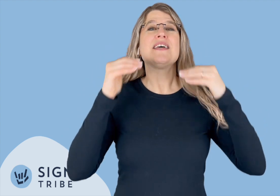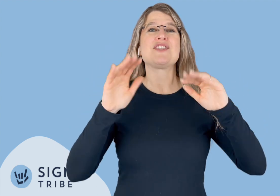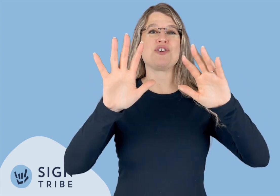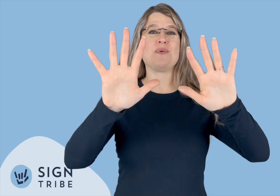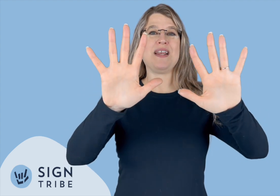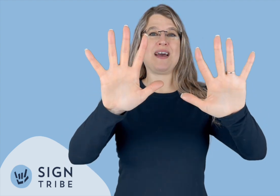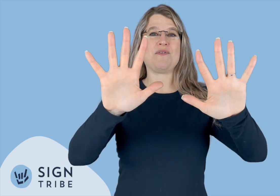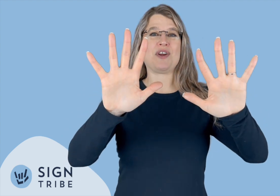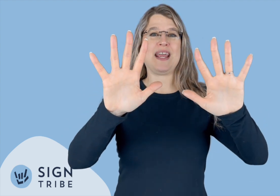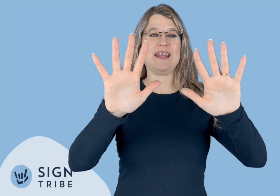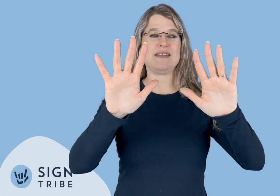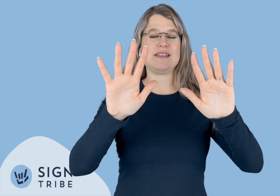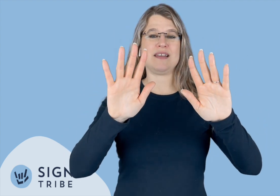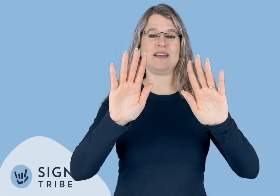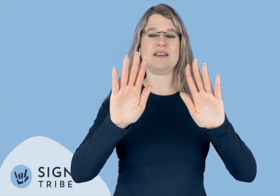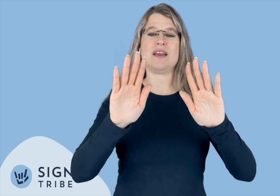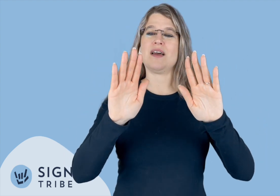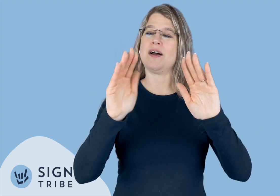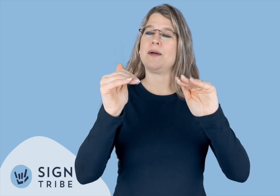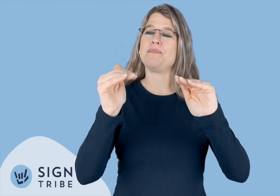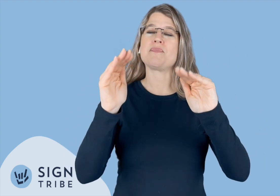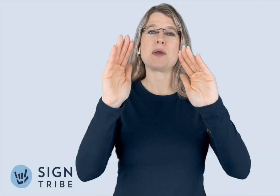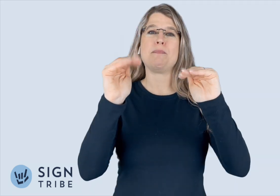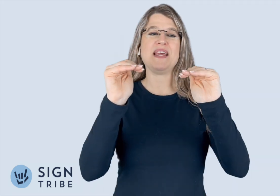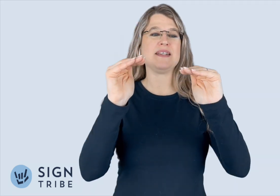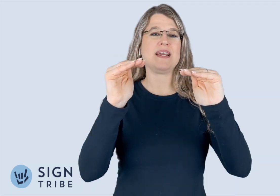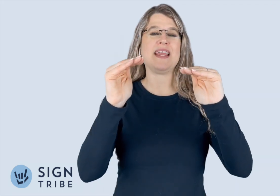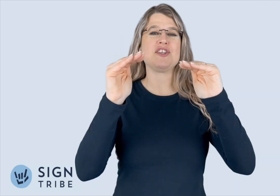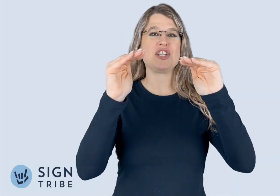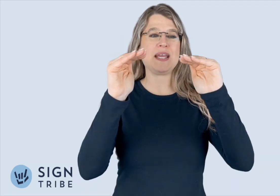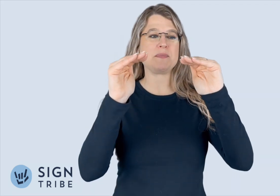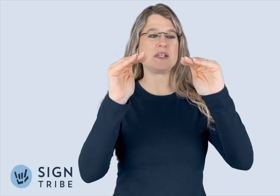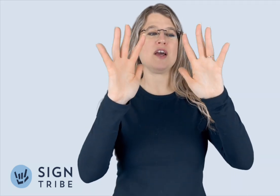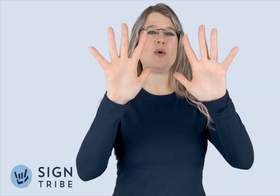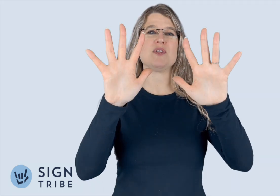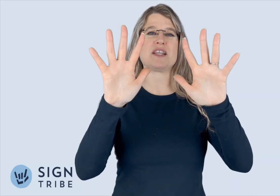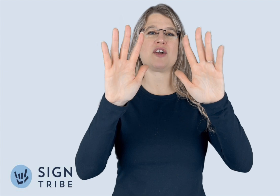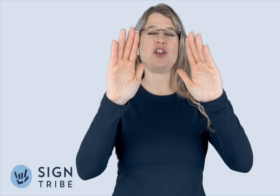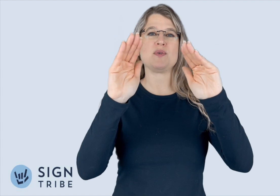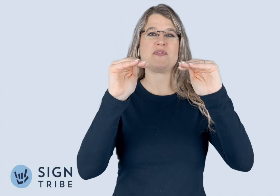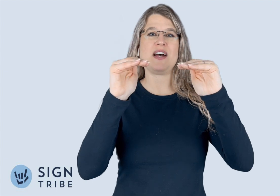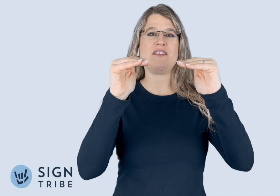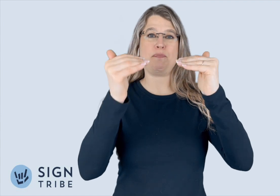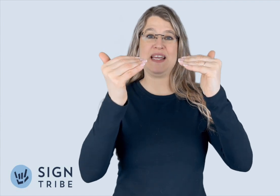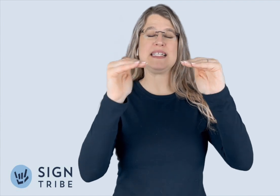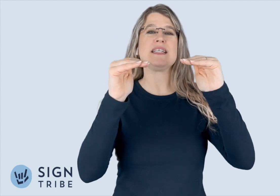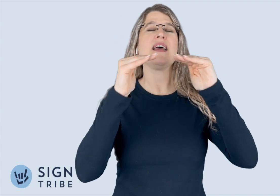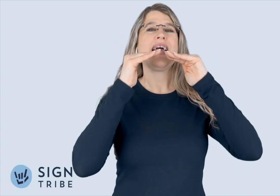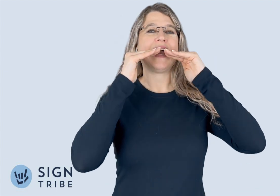So you're going to have your hands in bent handshapes, almost like a closed five bent,